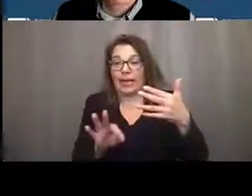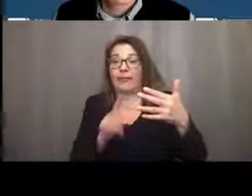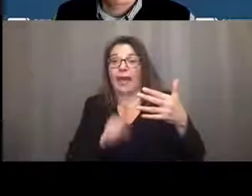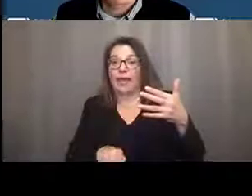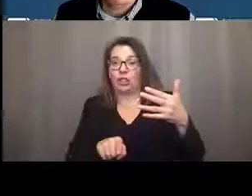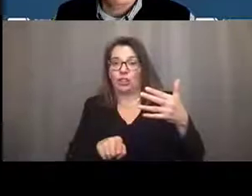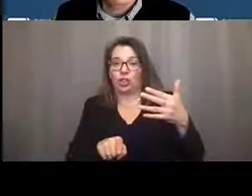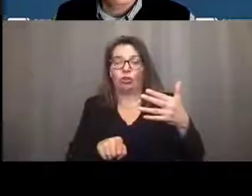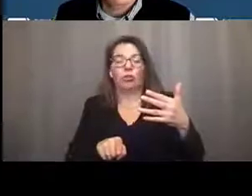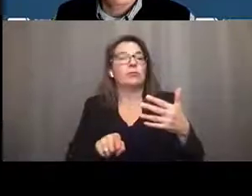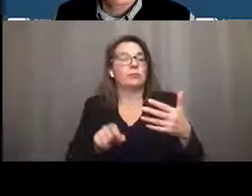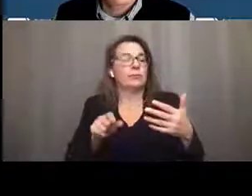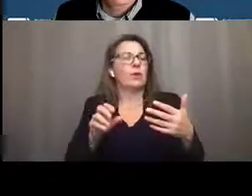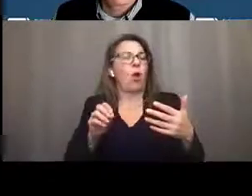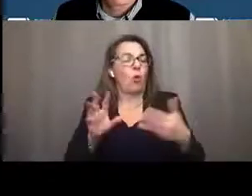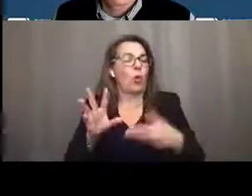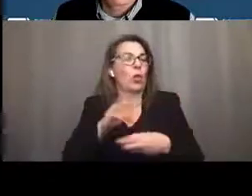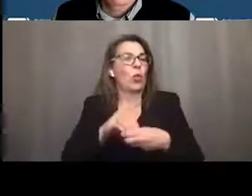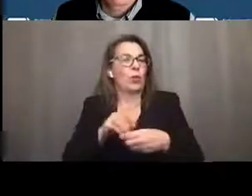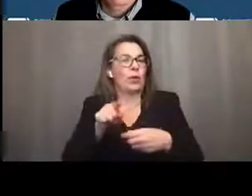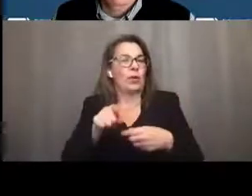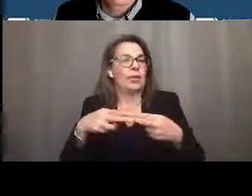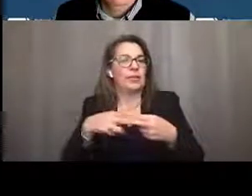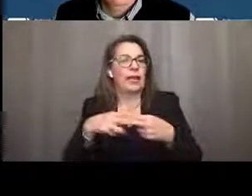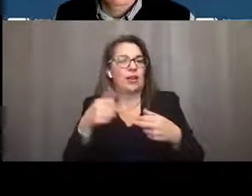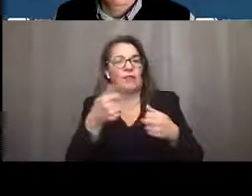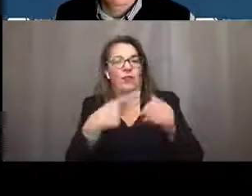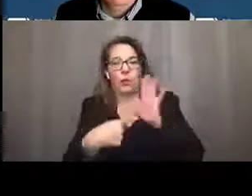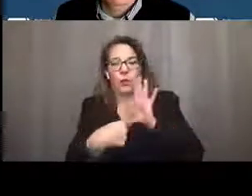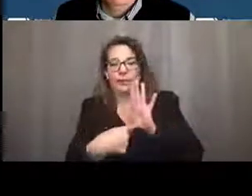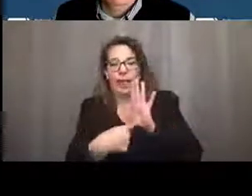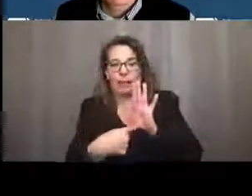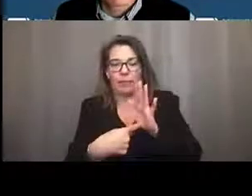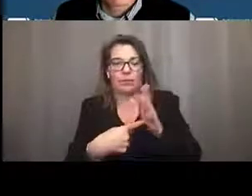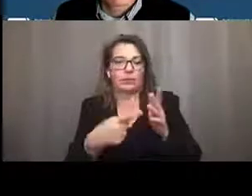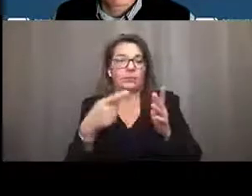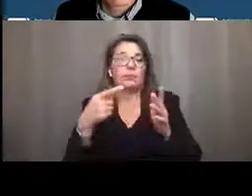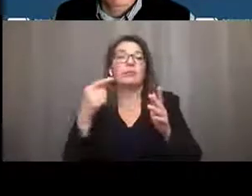So I've included here a couple of examples if you were starting with the highest figure